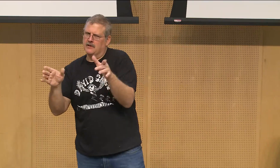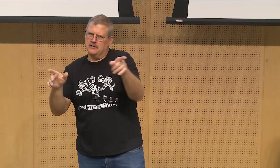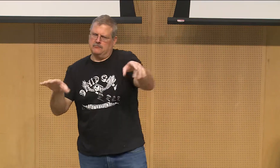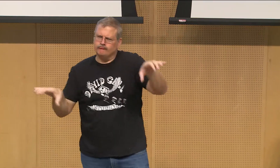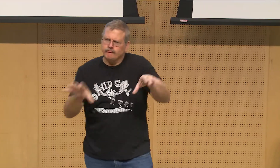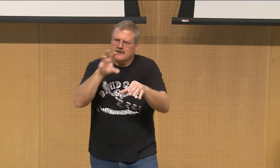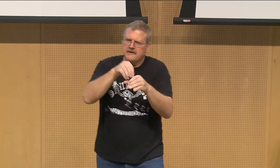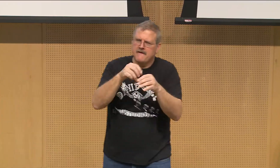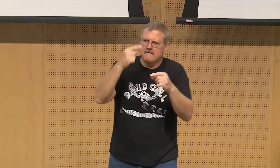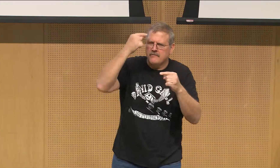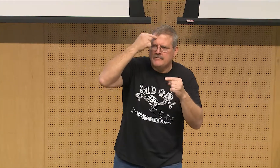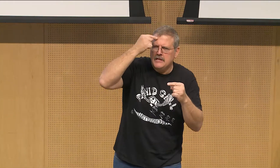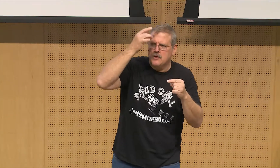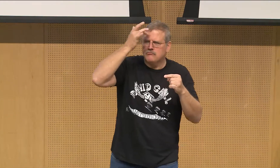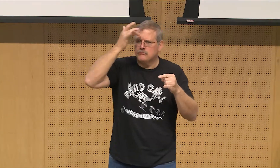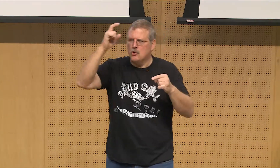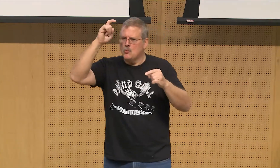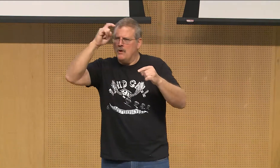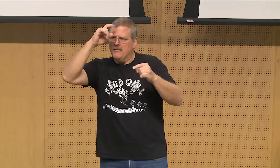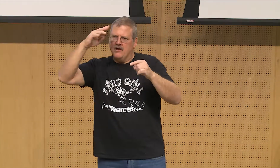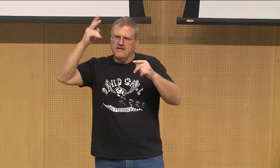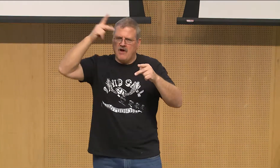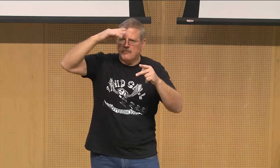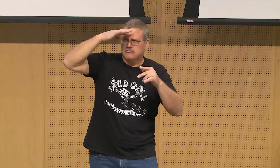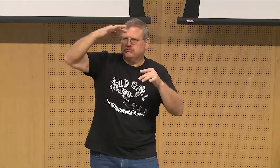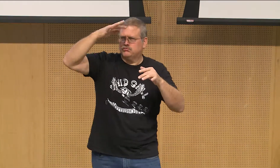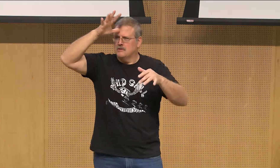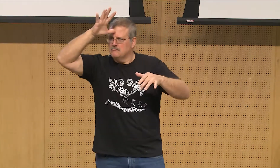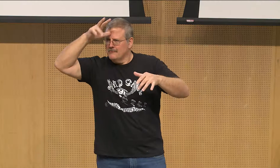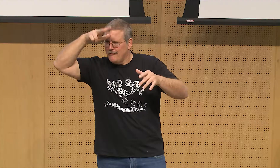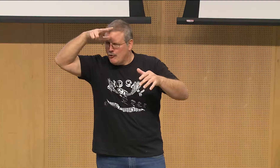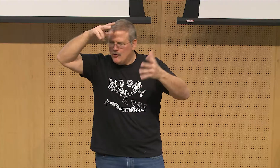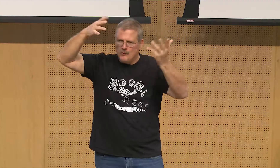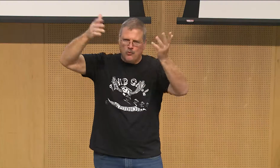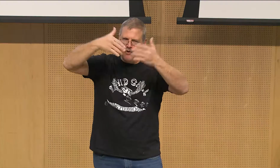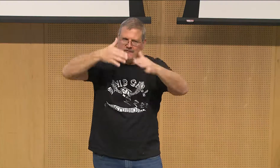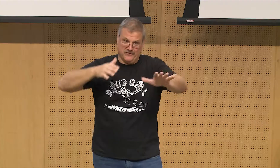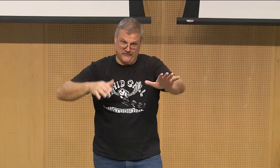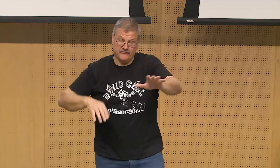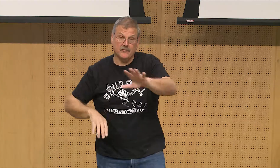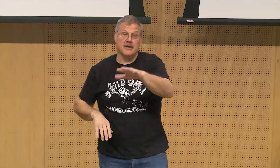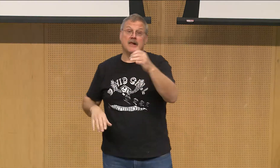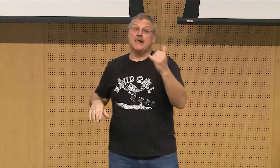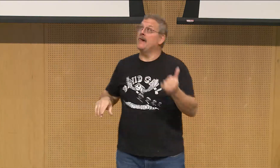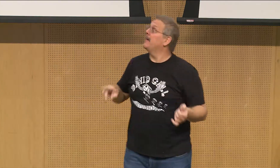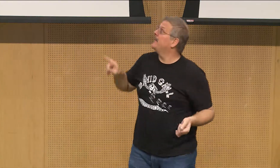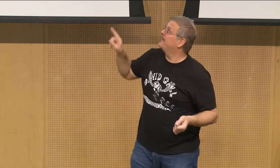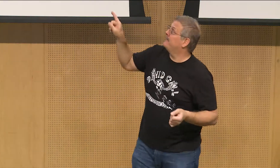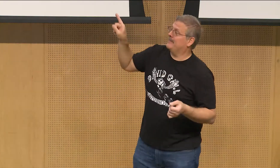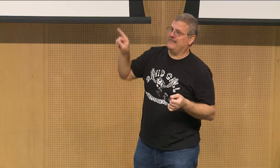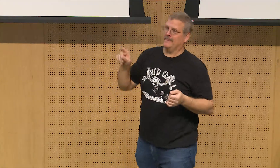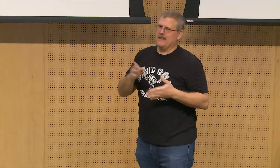thinking about wisdom, and it's your third eye and philosophy. It's all wrapped up in this piece.